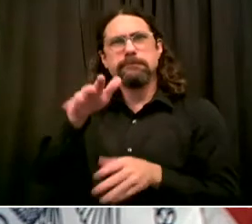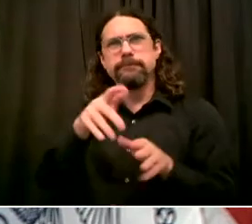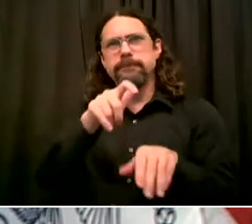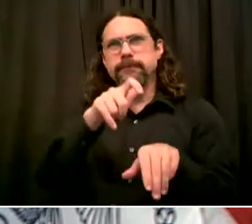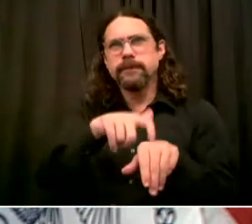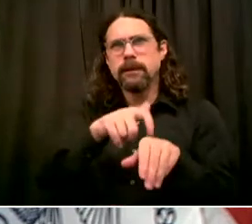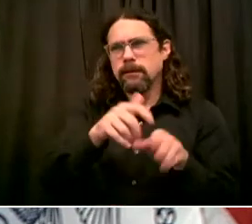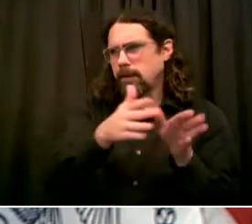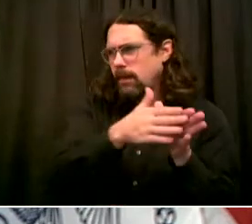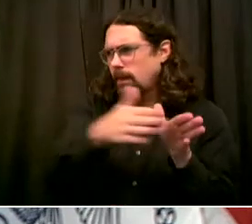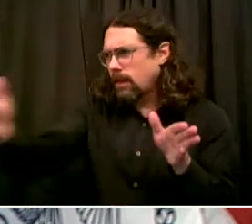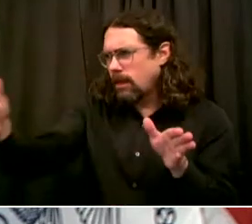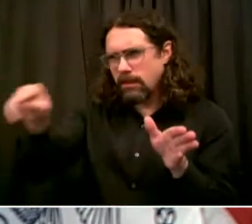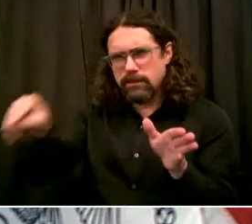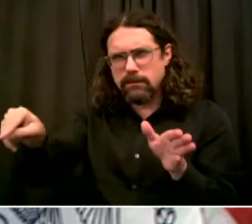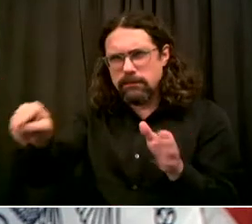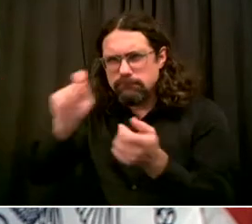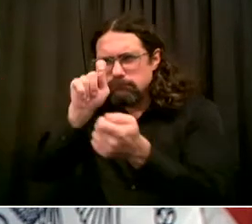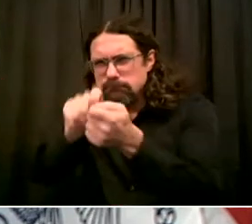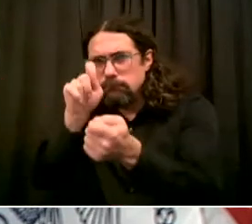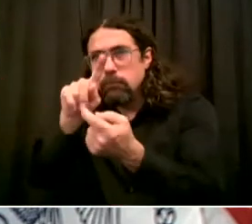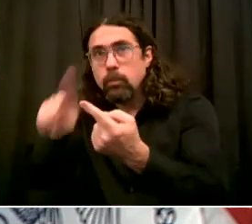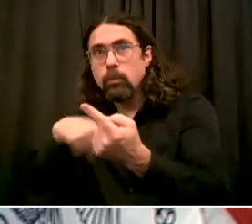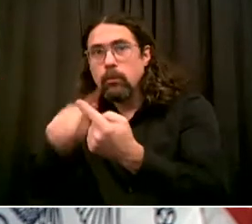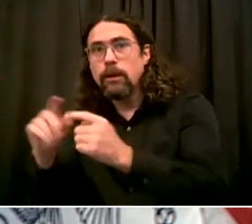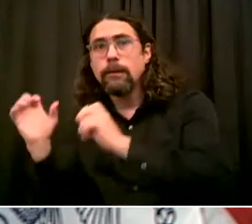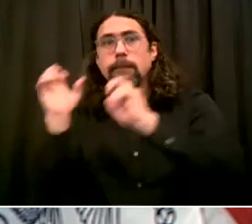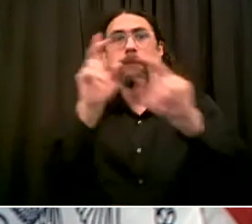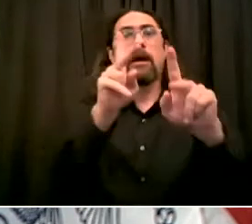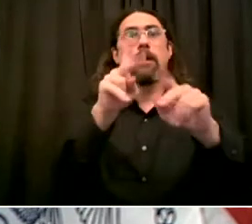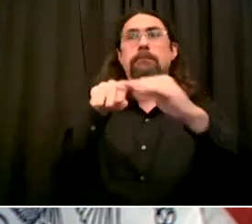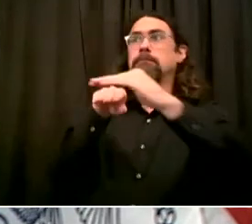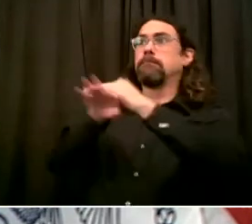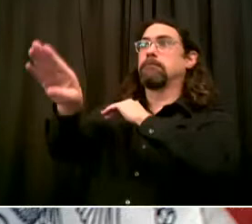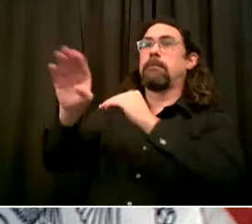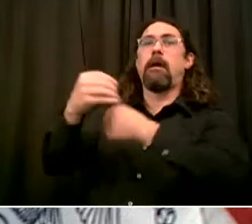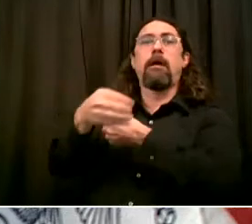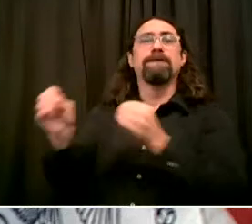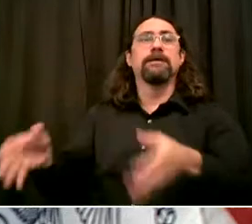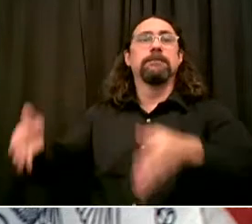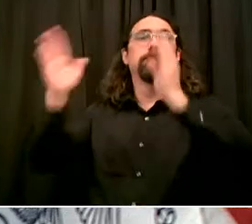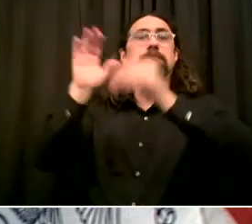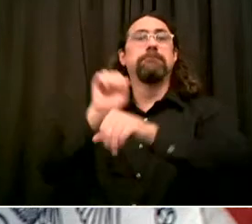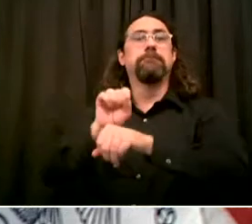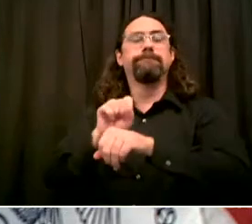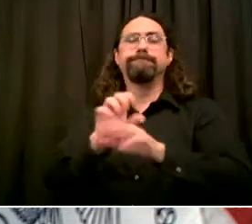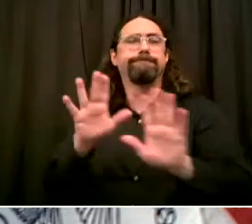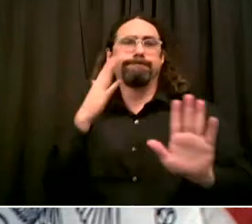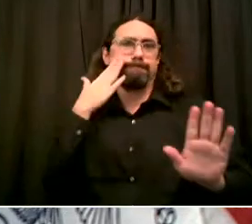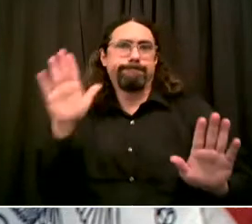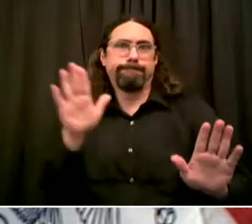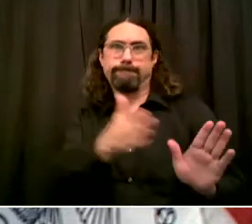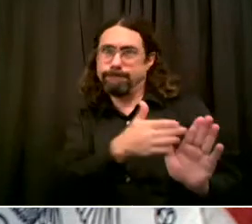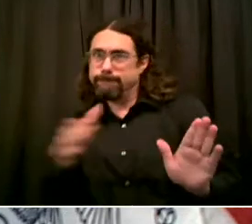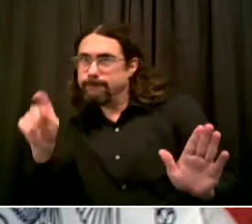ARE, WHEREVER YOU ARE, WE WAWAT N YOU TESTED. I THINK, BOB, THE BIG PART OF